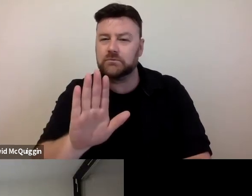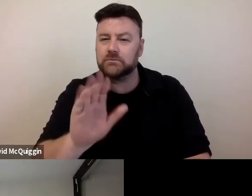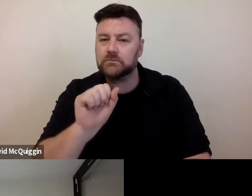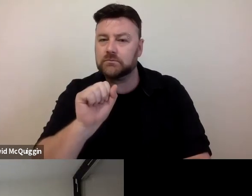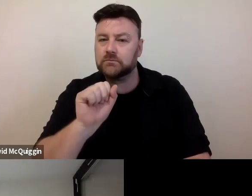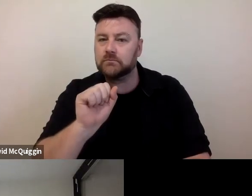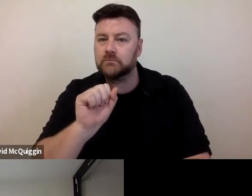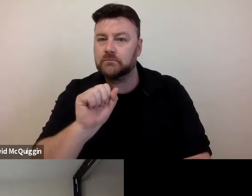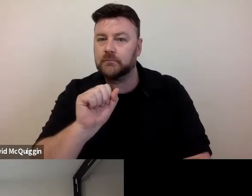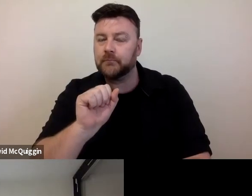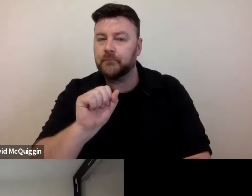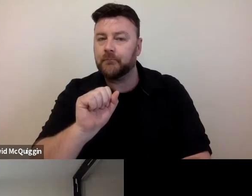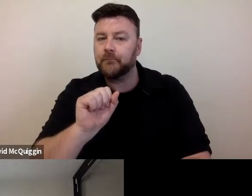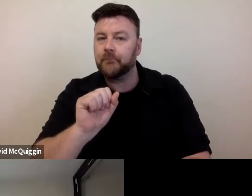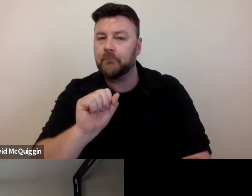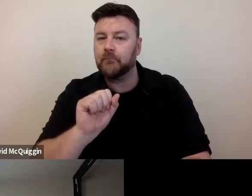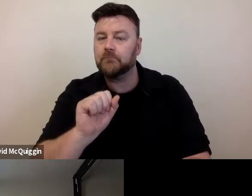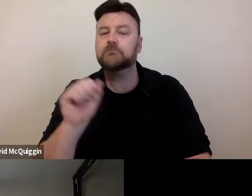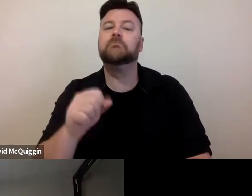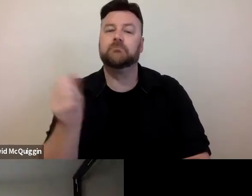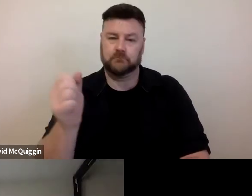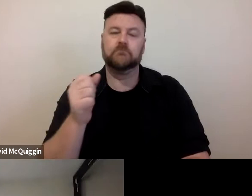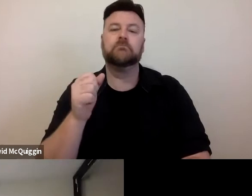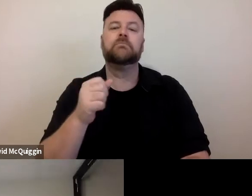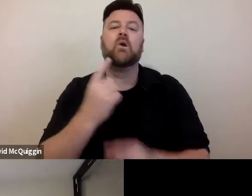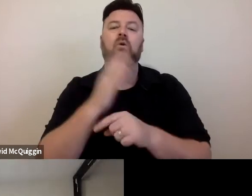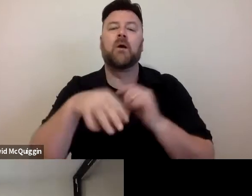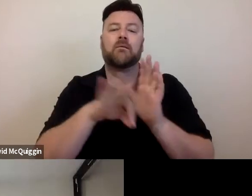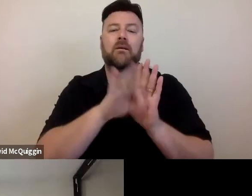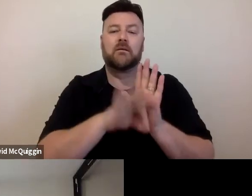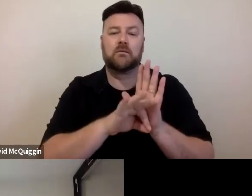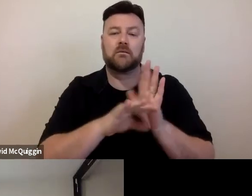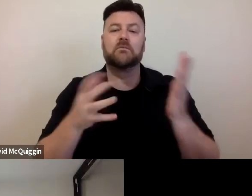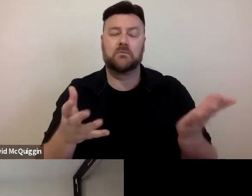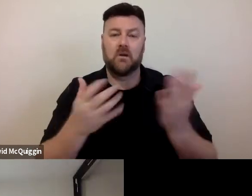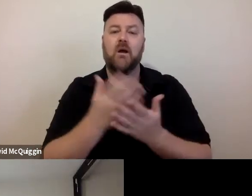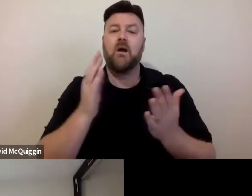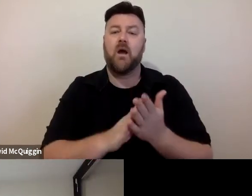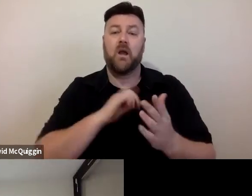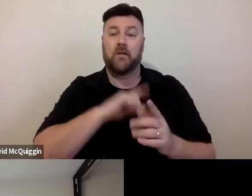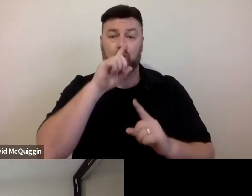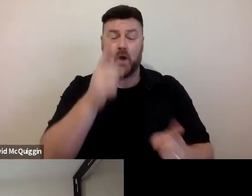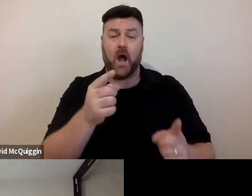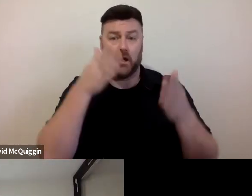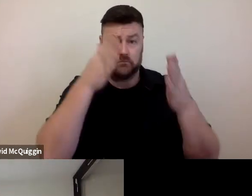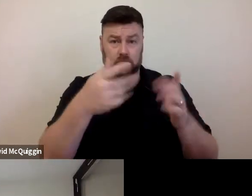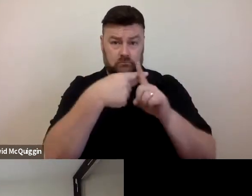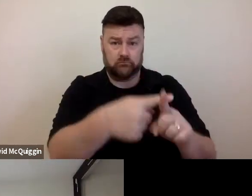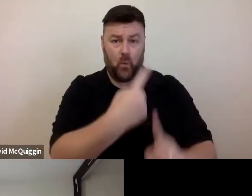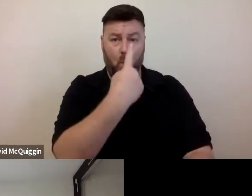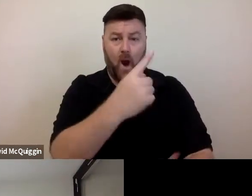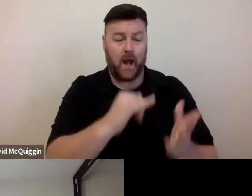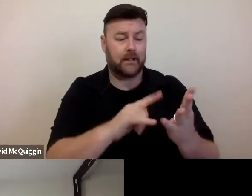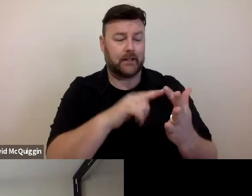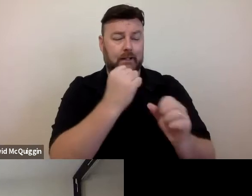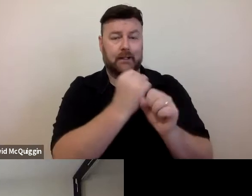I worked with small business -- I worked with SBS, which is multiple